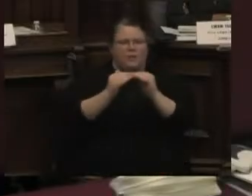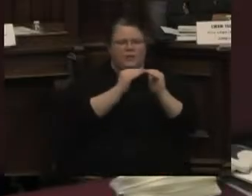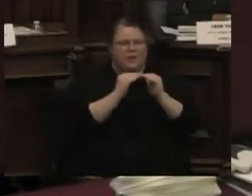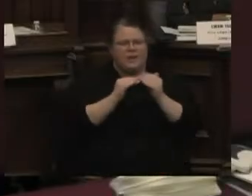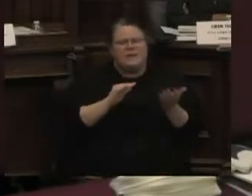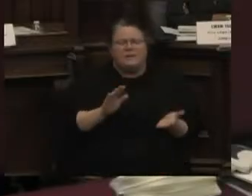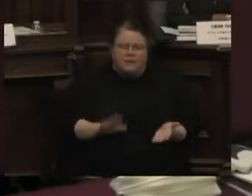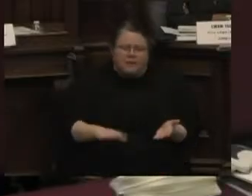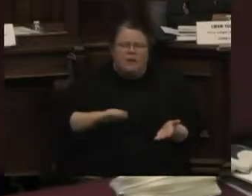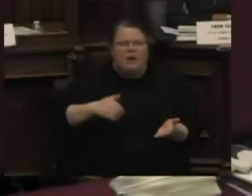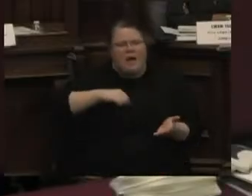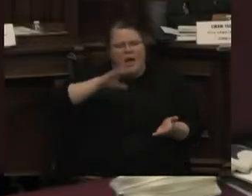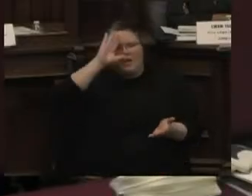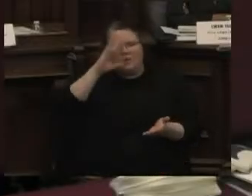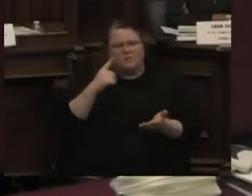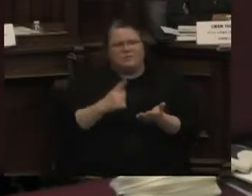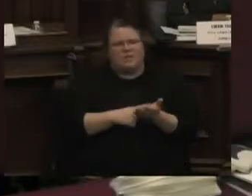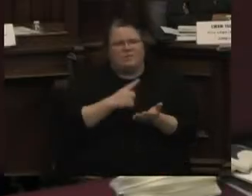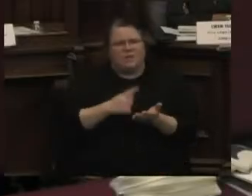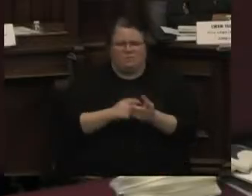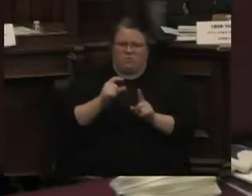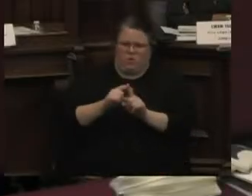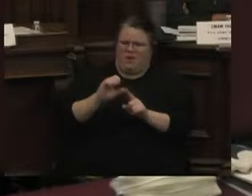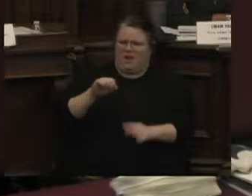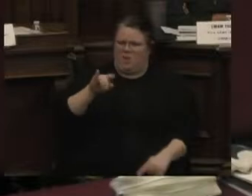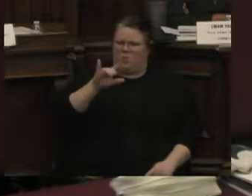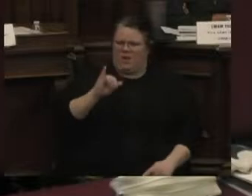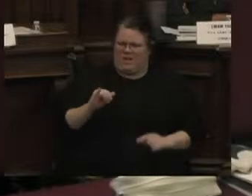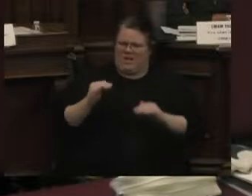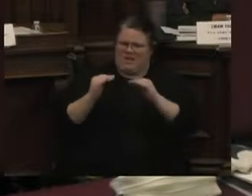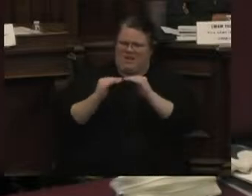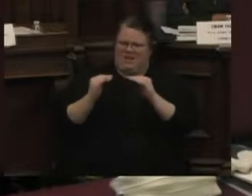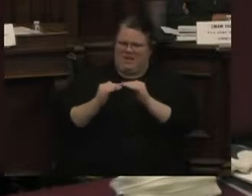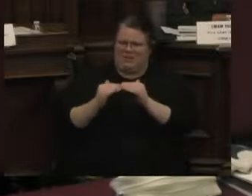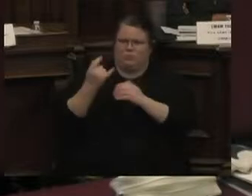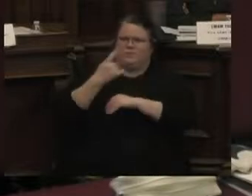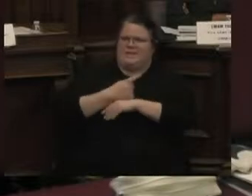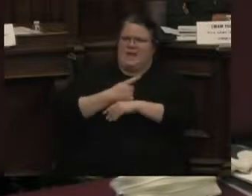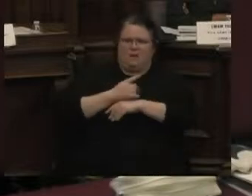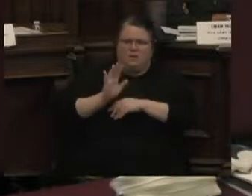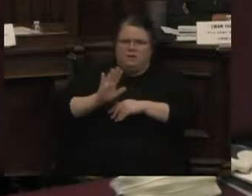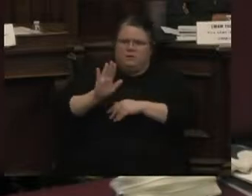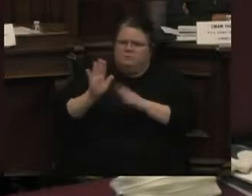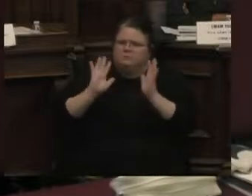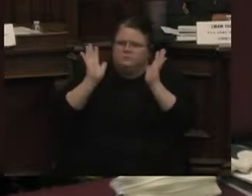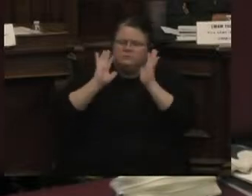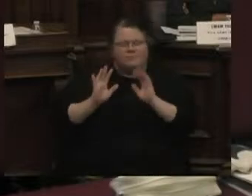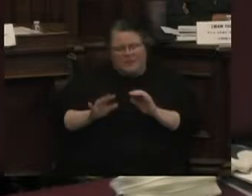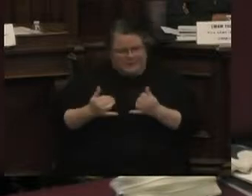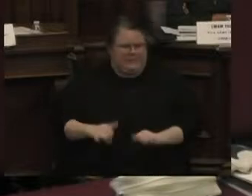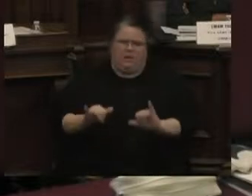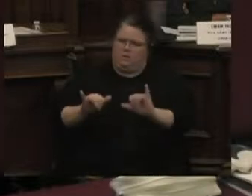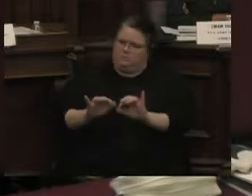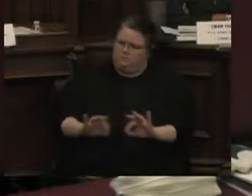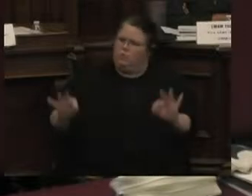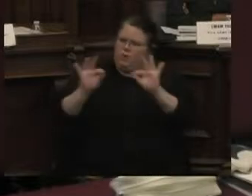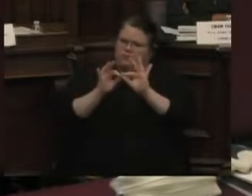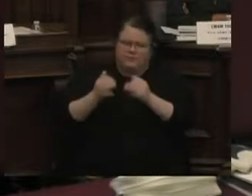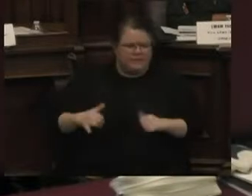systems optimization work and equity. I know that is sometimes considered a naughty